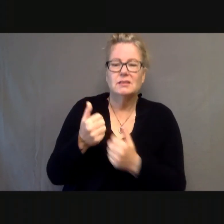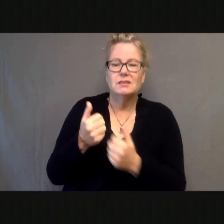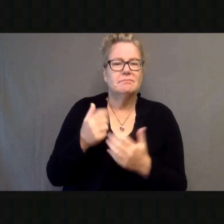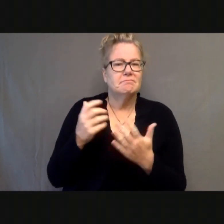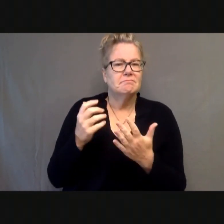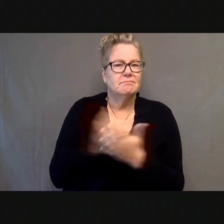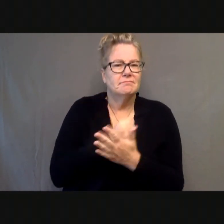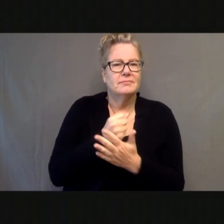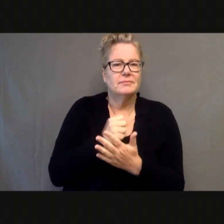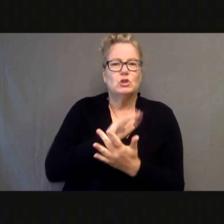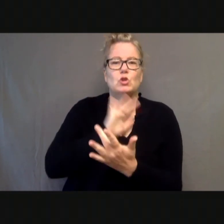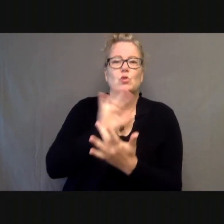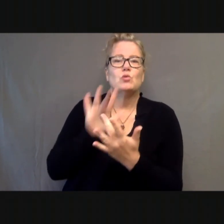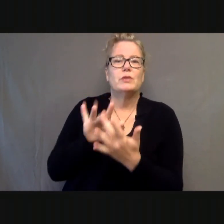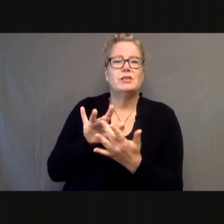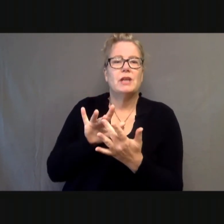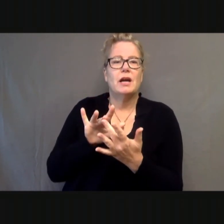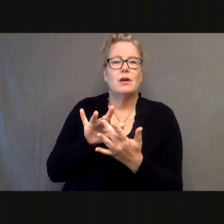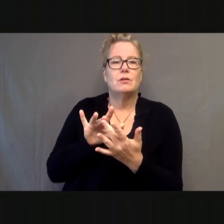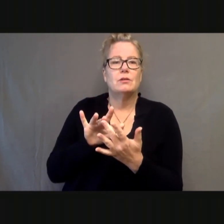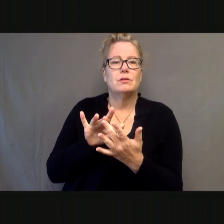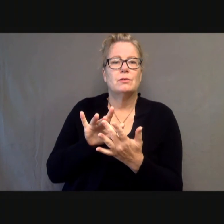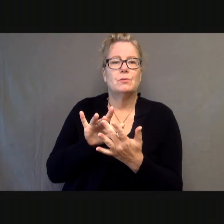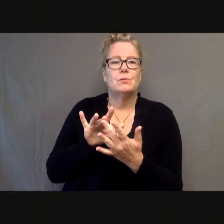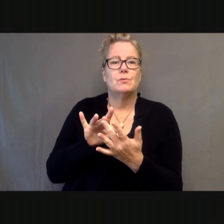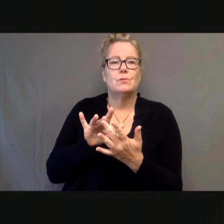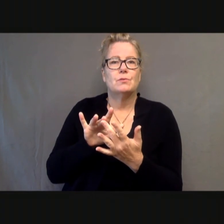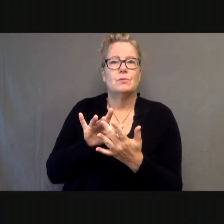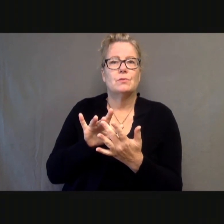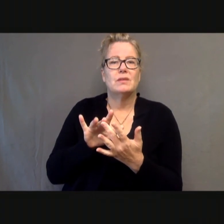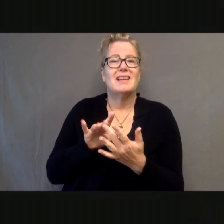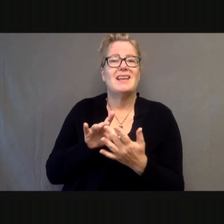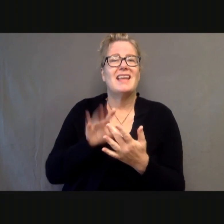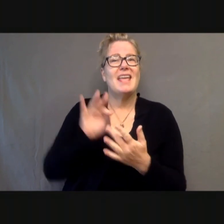isn't a problem even though you think there may be or you're not sure, it's better to